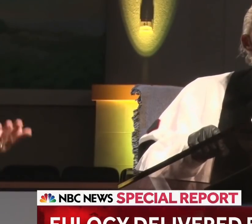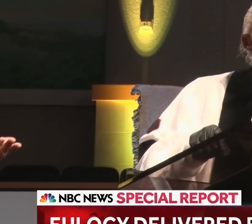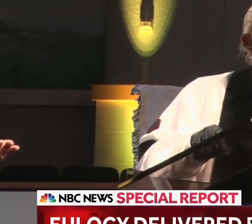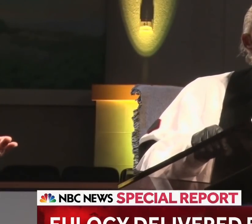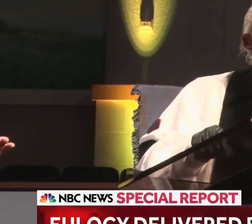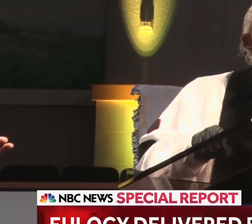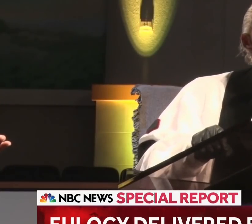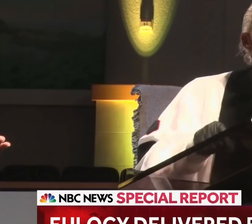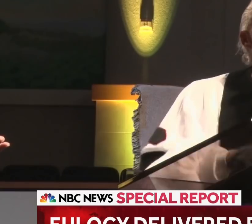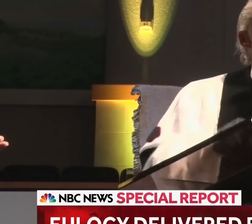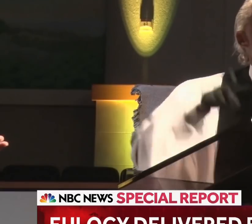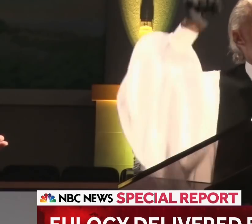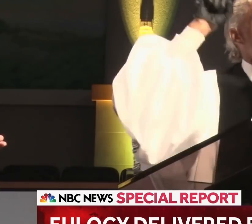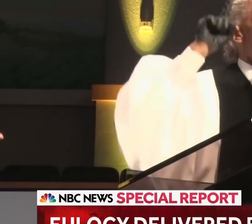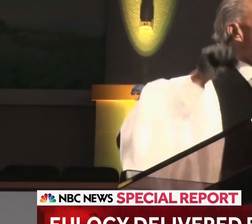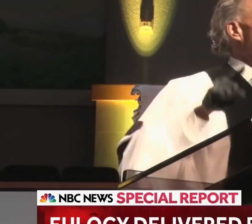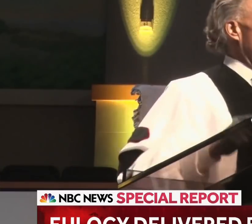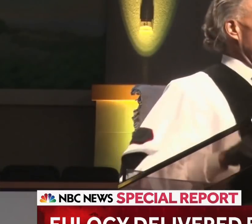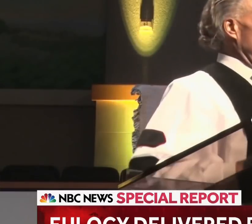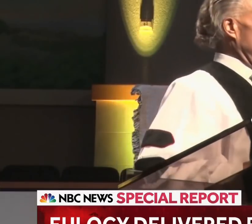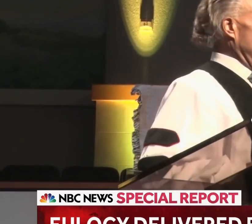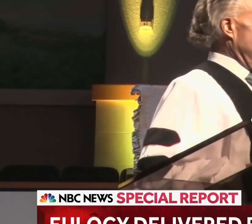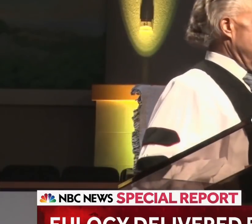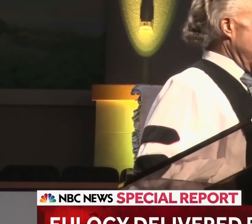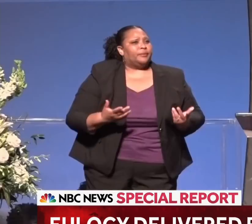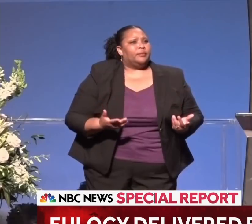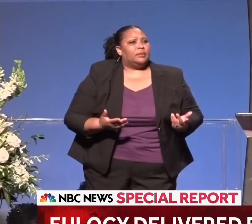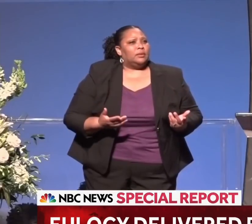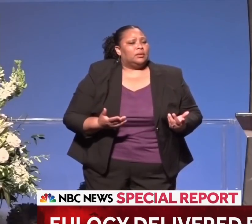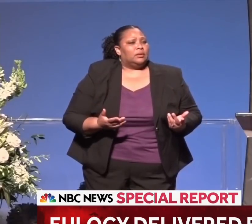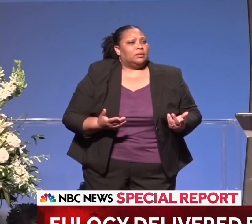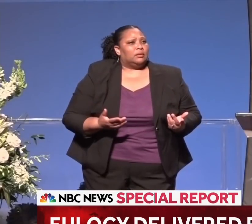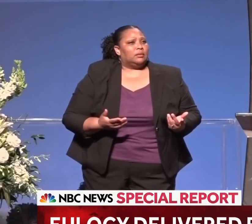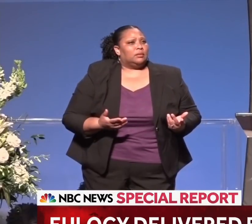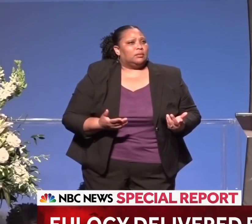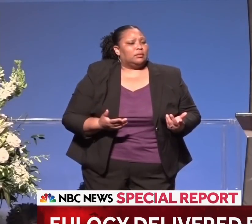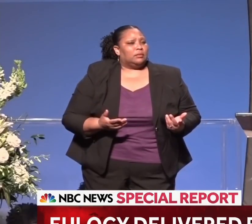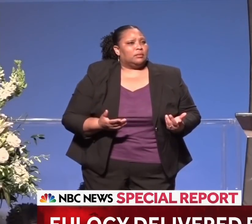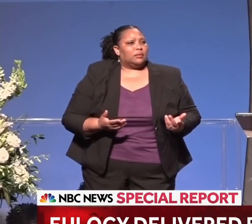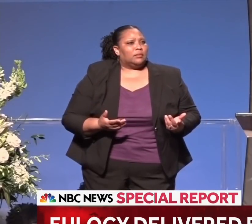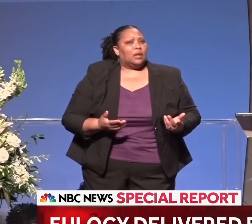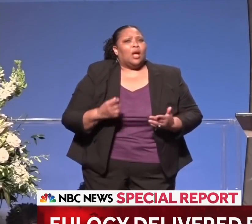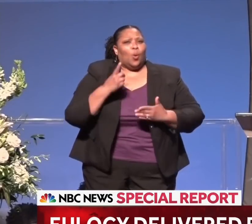WRITING AMERICAN HISTORY OF WHAT